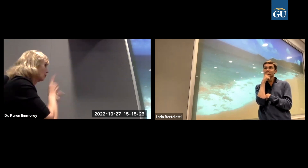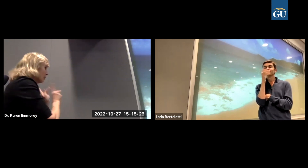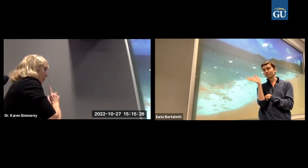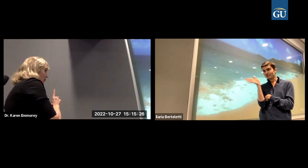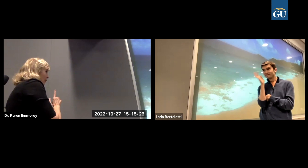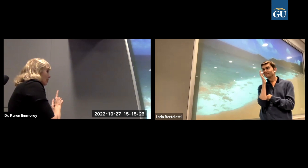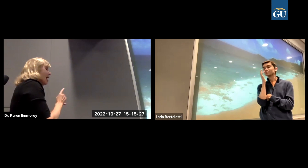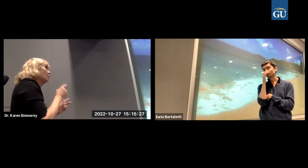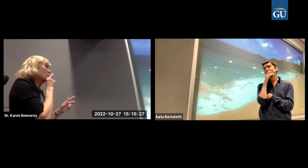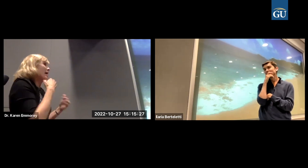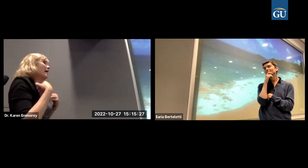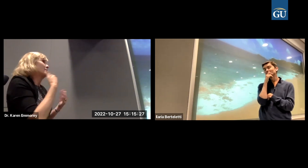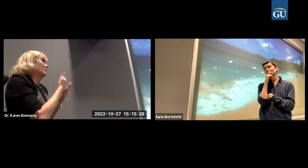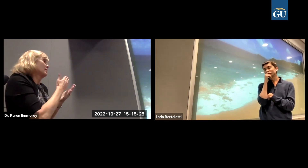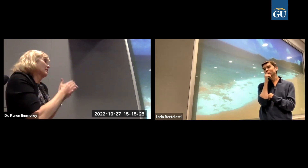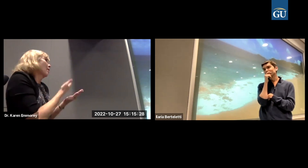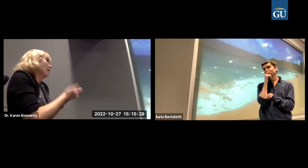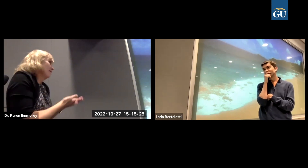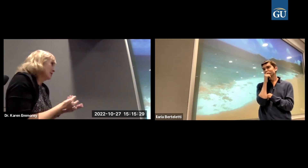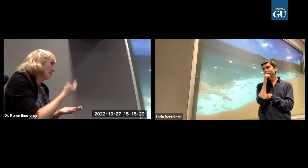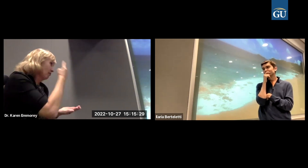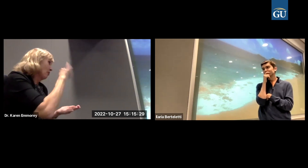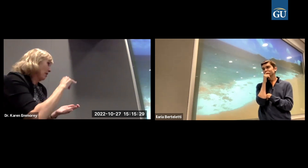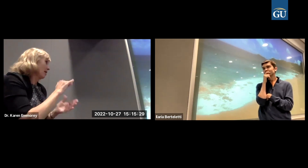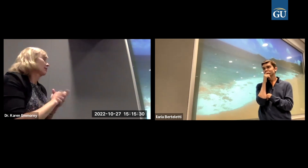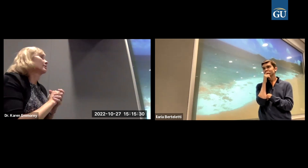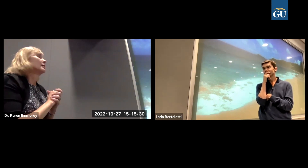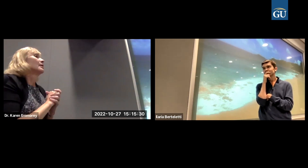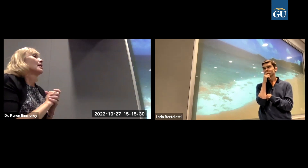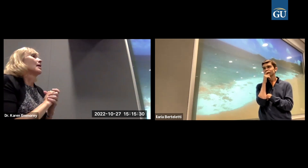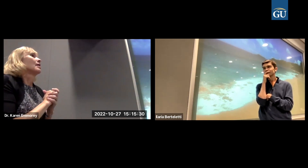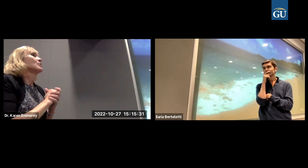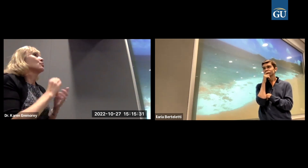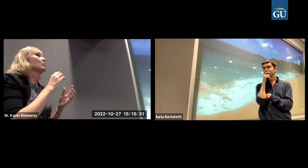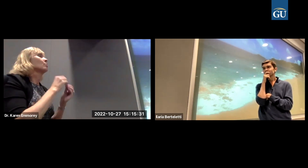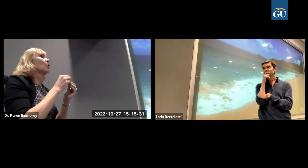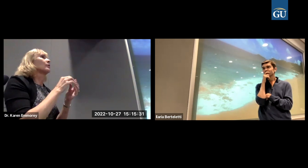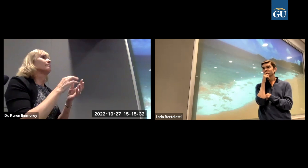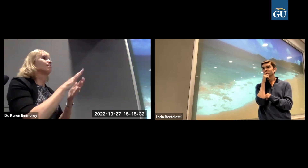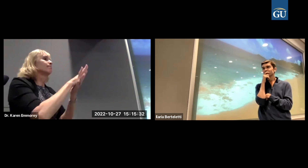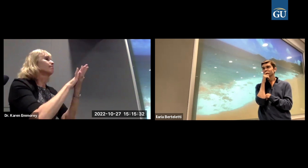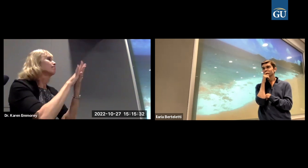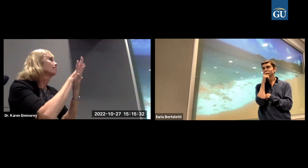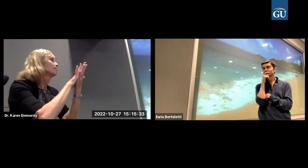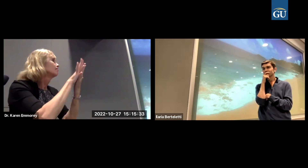Um, And of course that's why you end up seeing such.